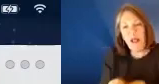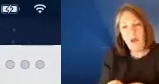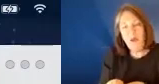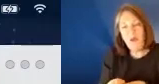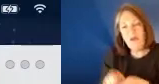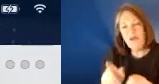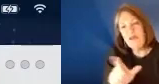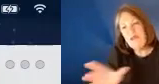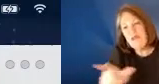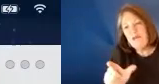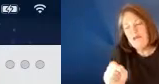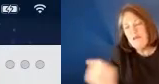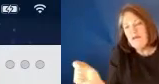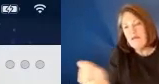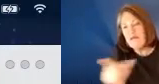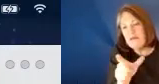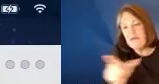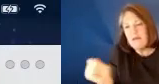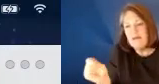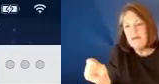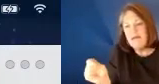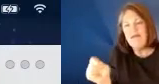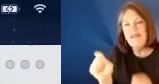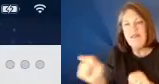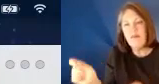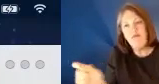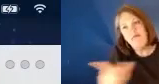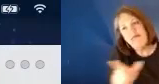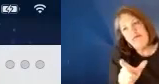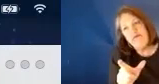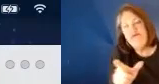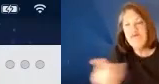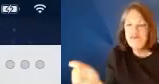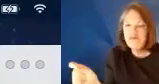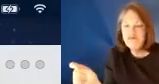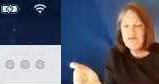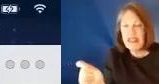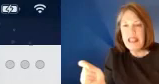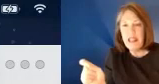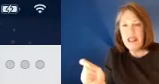the whole presentation. 06:52:24 Up here is deadline information,